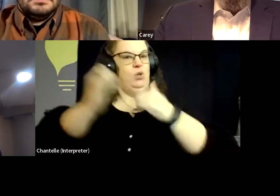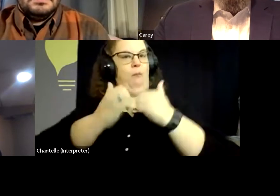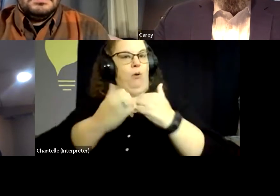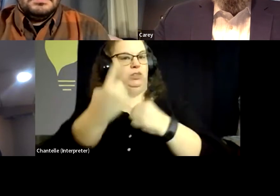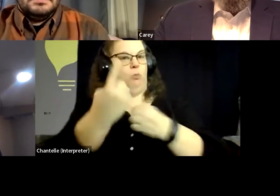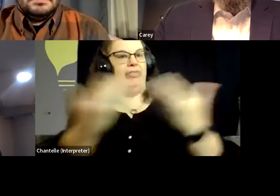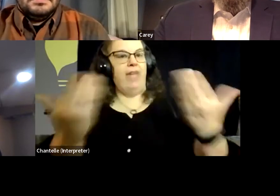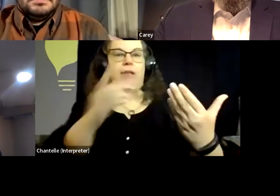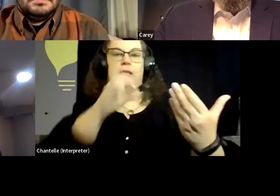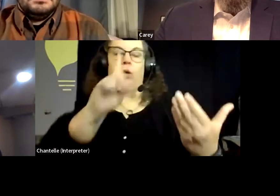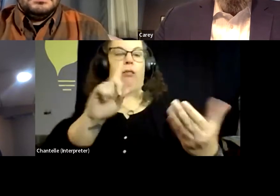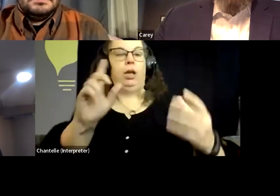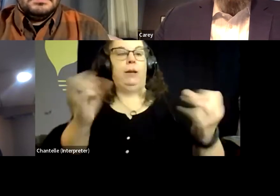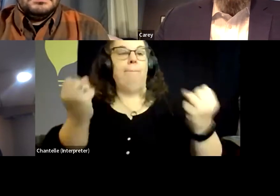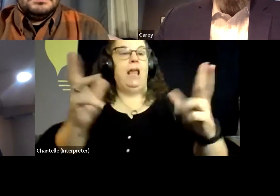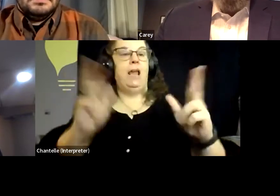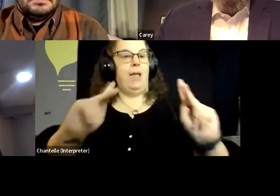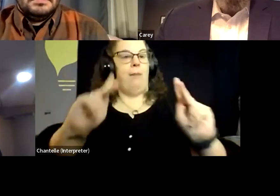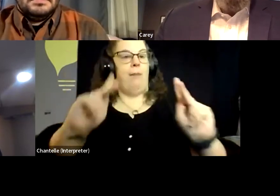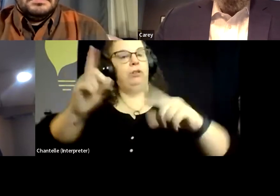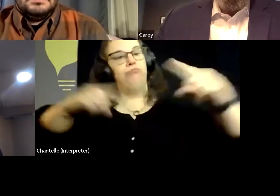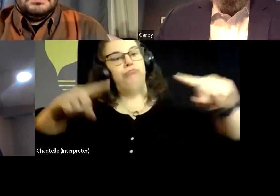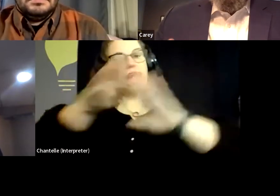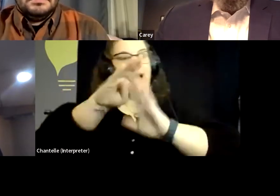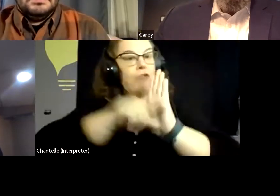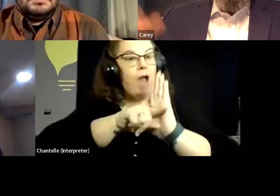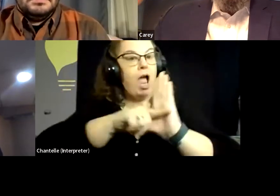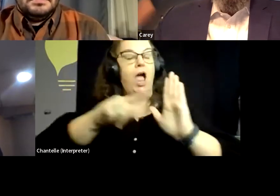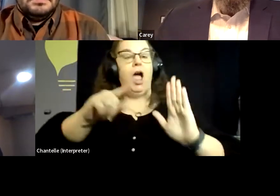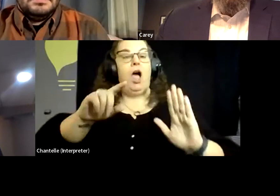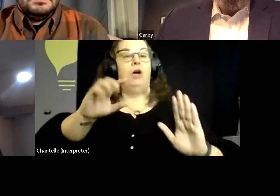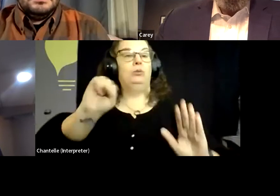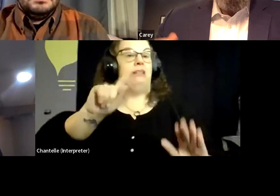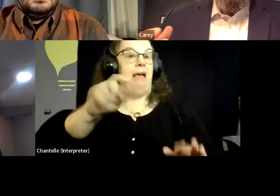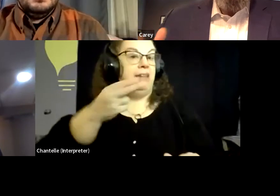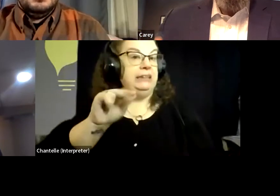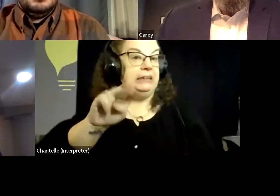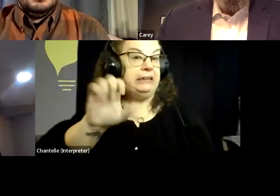so many people together from different backgrounds, different ethnicities, social classes in sports